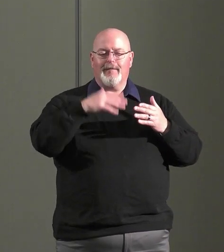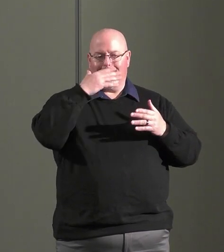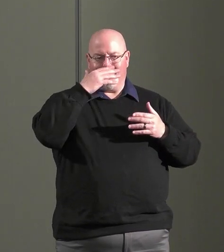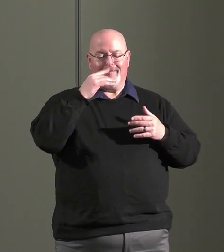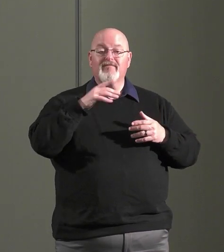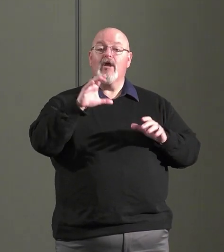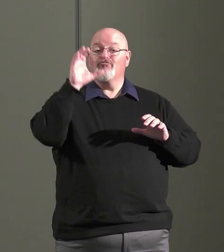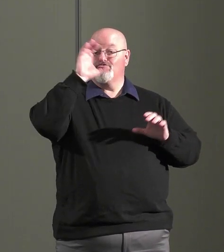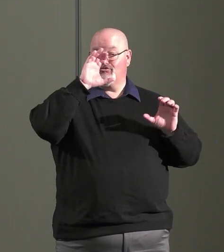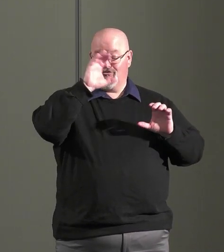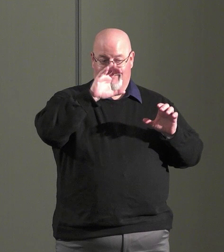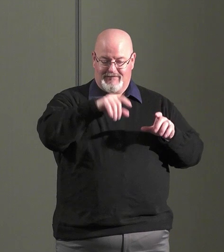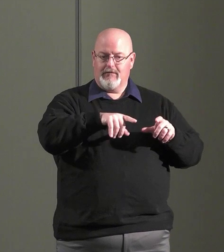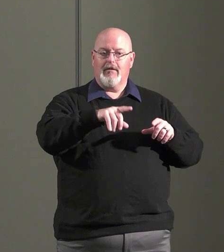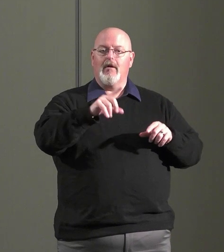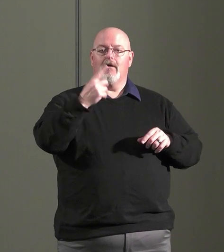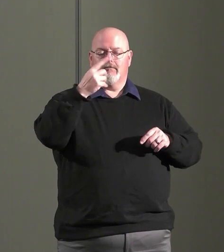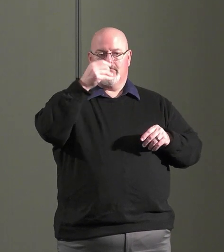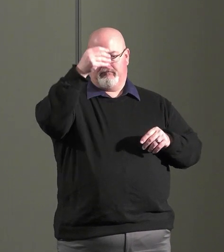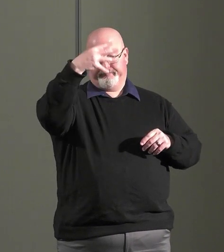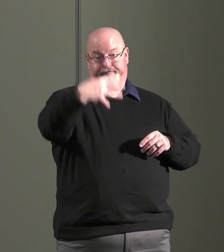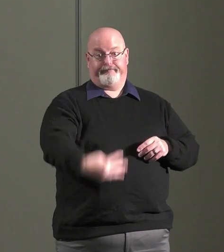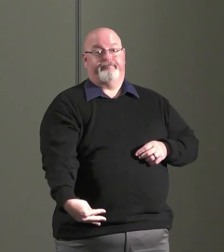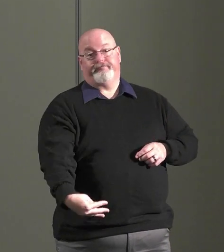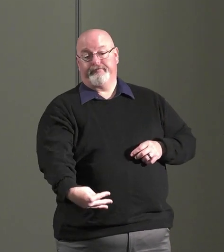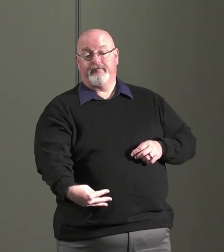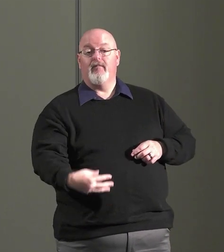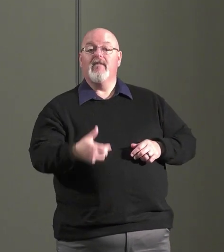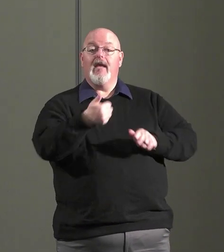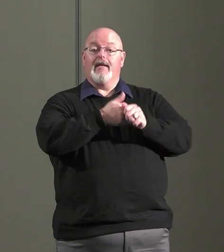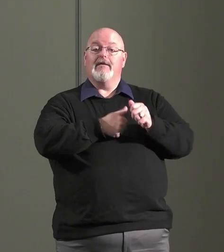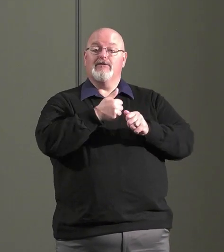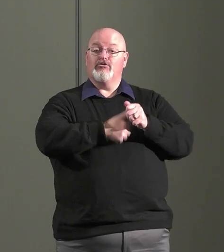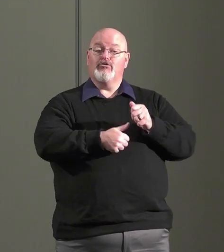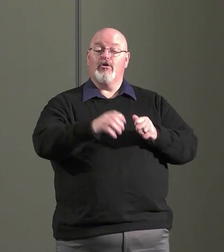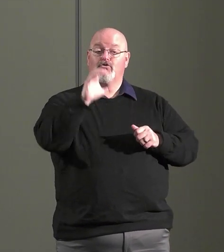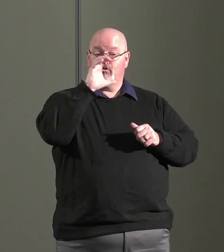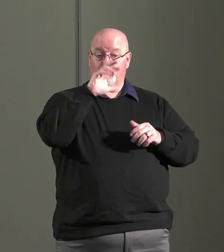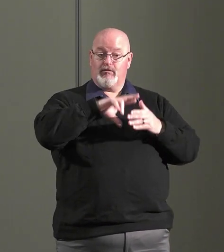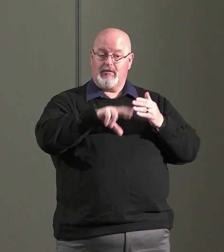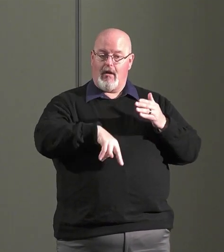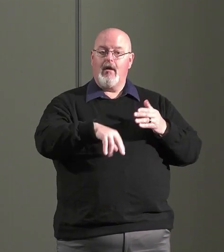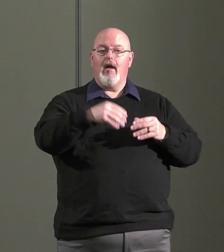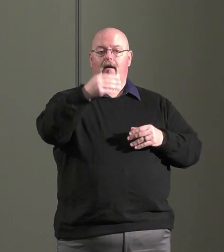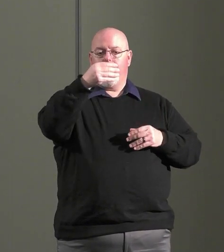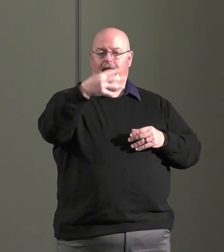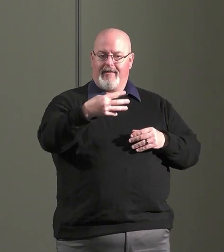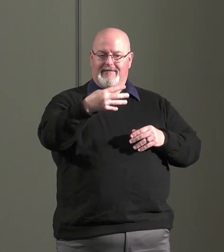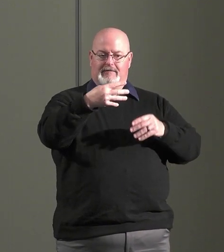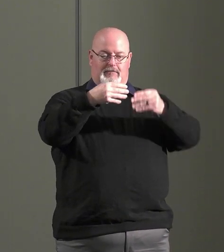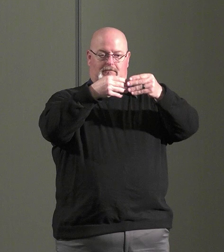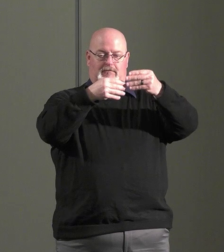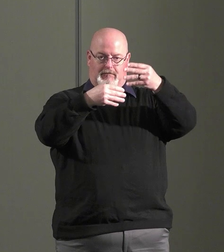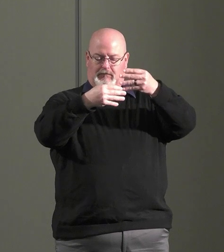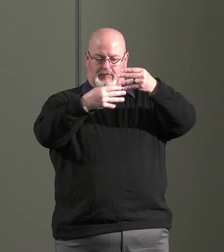they would be a single long list. Each individual search result was a list item inside a nested list